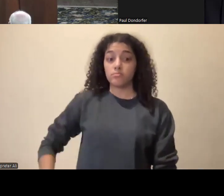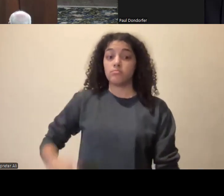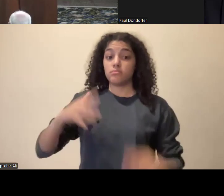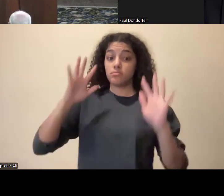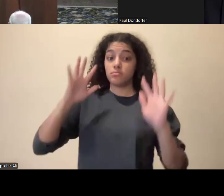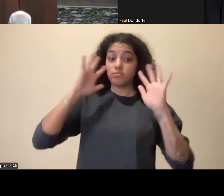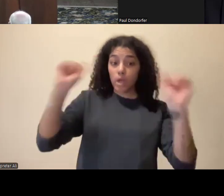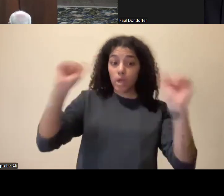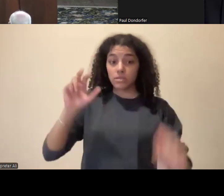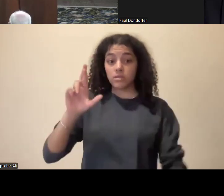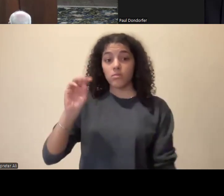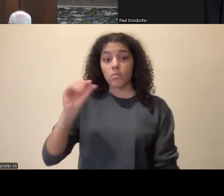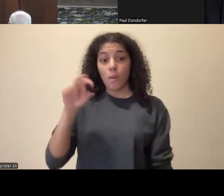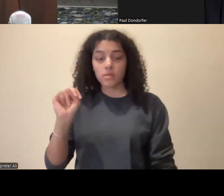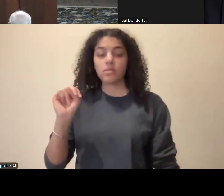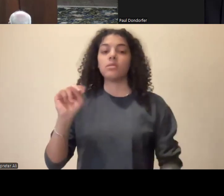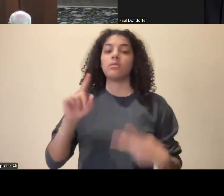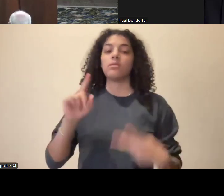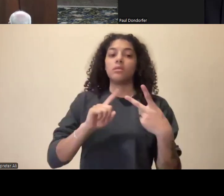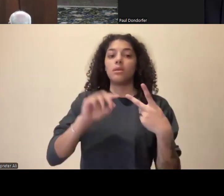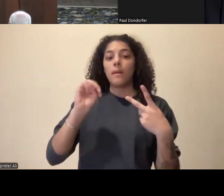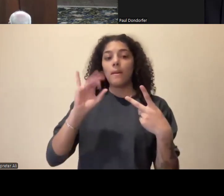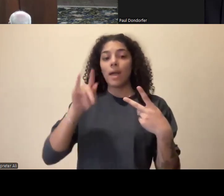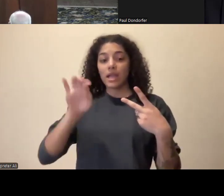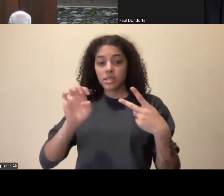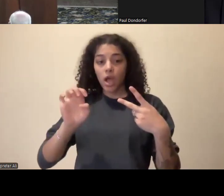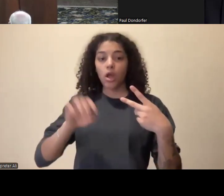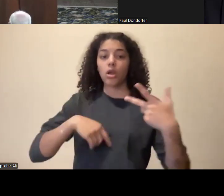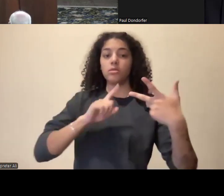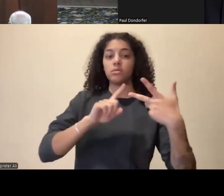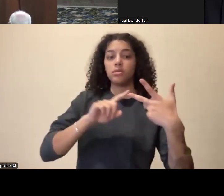Legislator District 4 and Susan Hugh Smith Legislator District 14 do hereby honor these